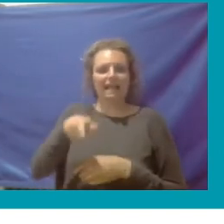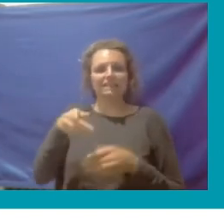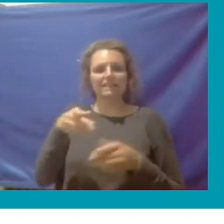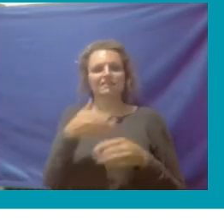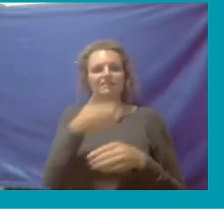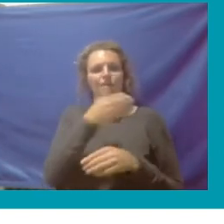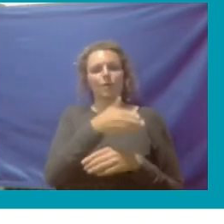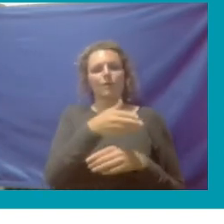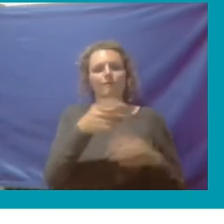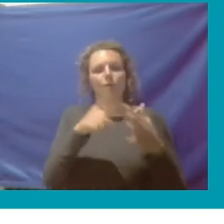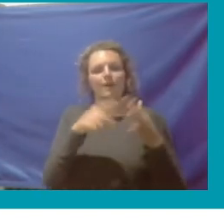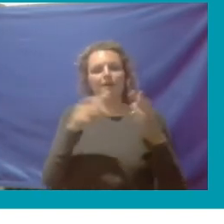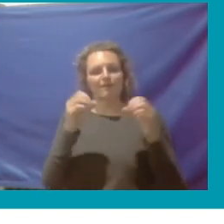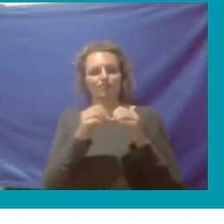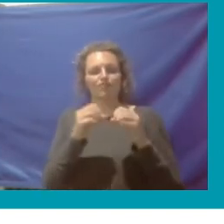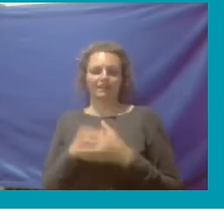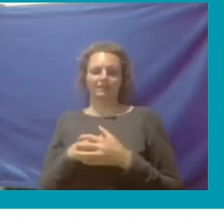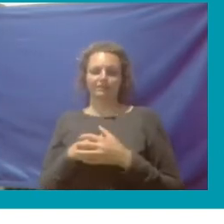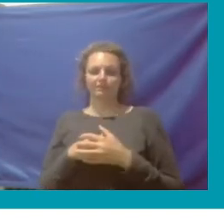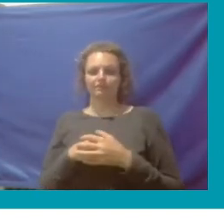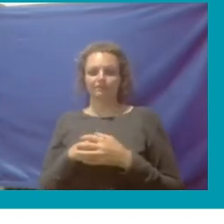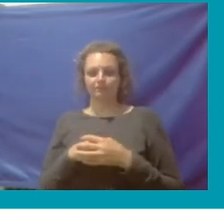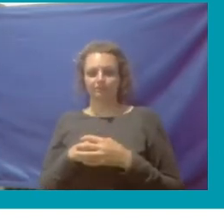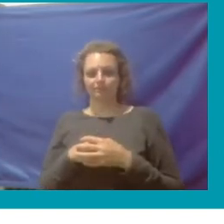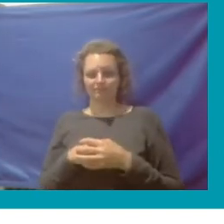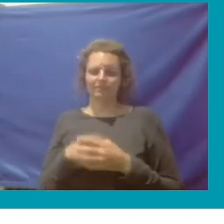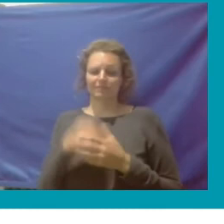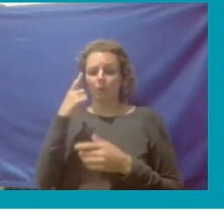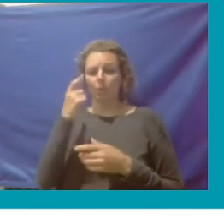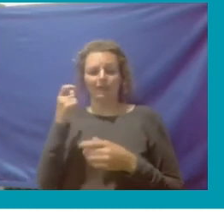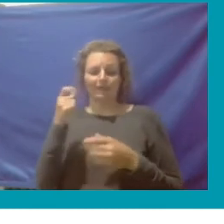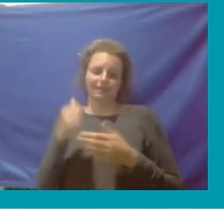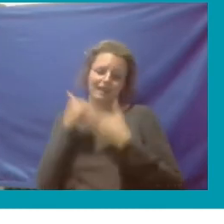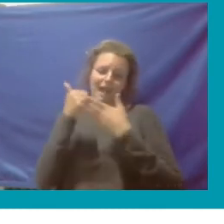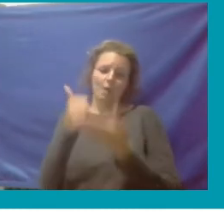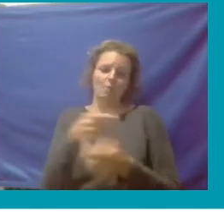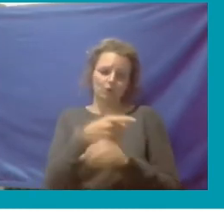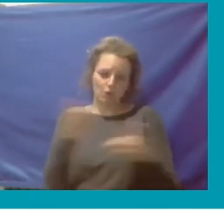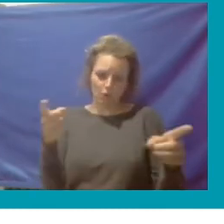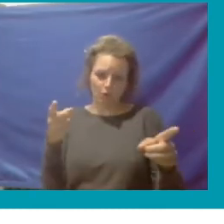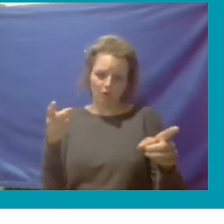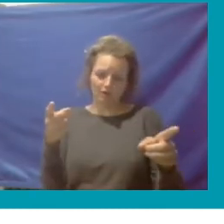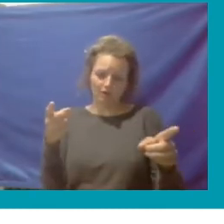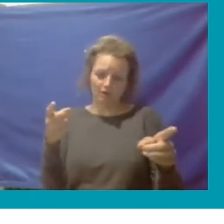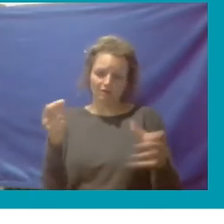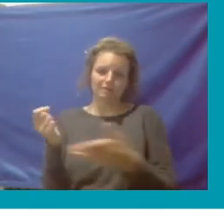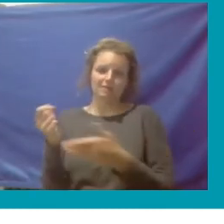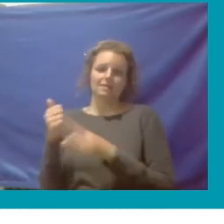You know we can help you or support organisations you can help the people you support by signposting them to us.